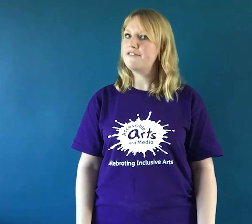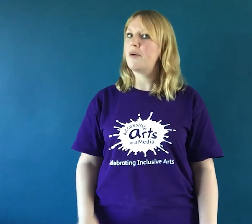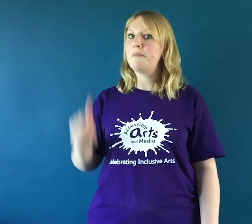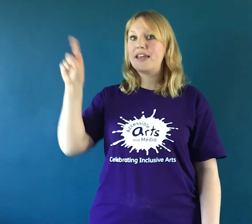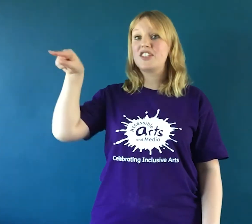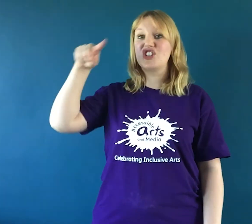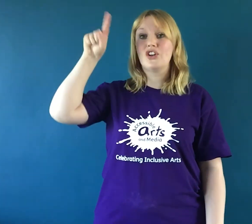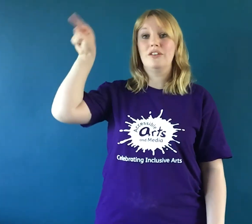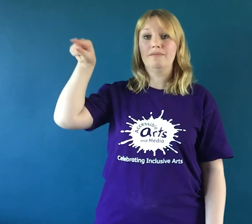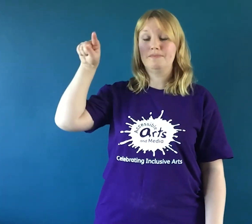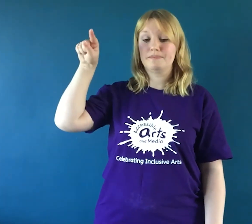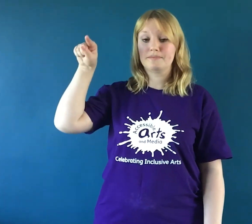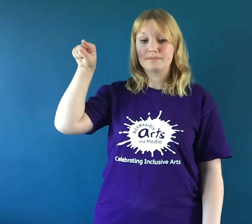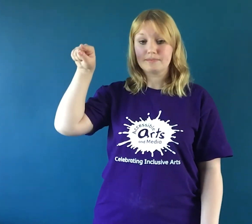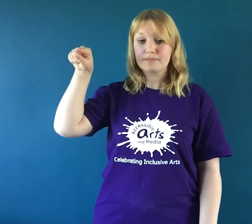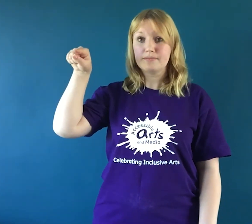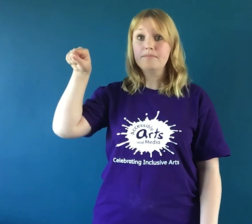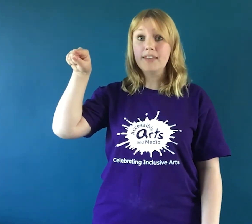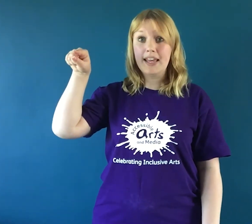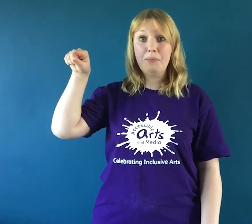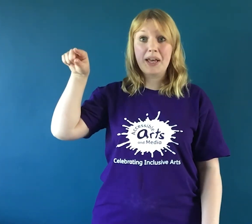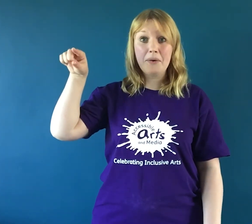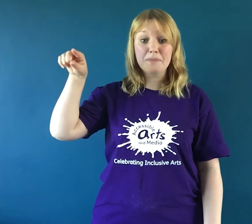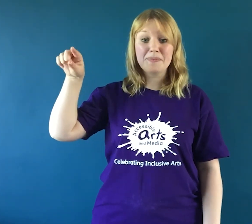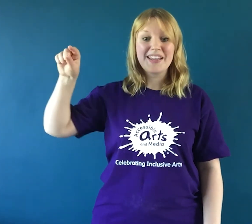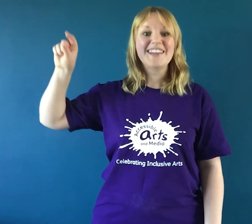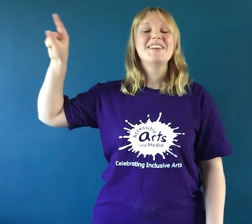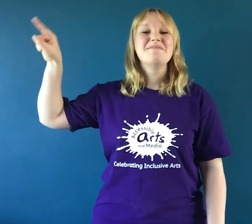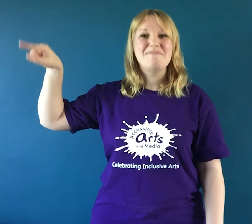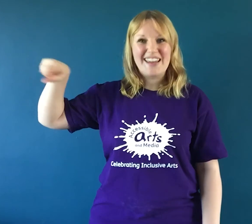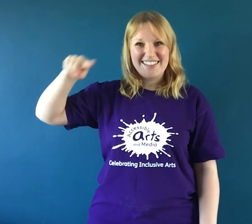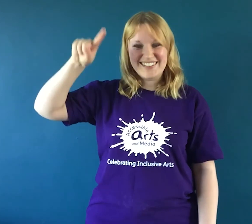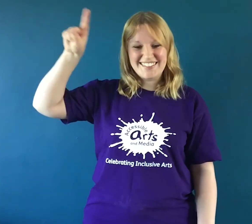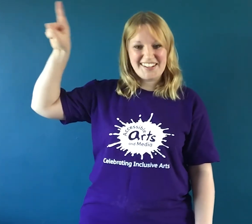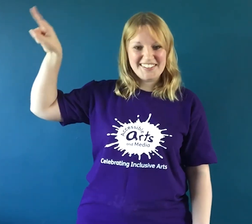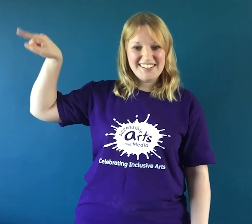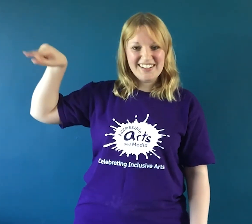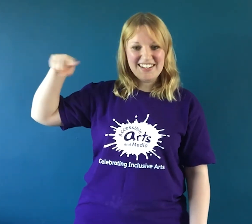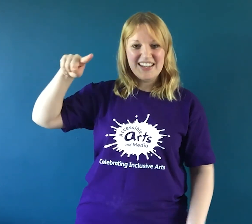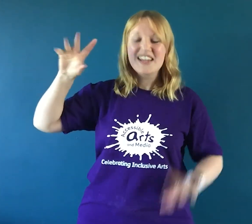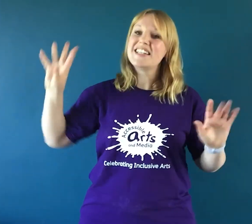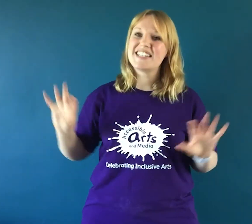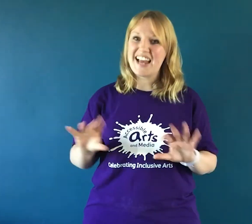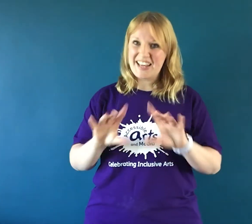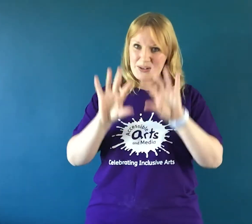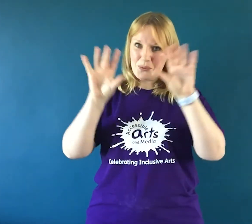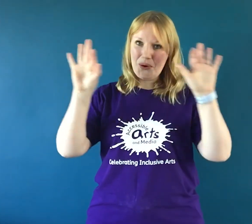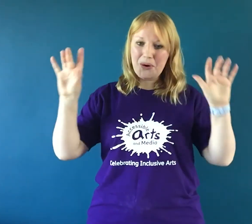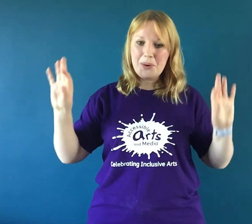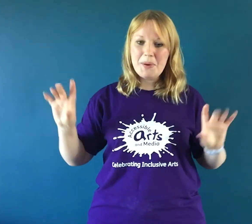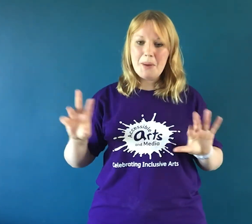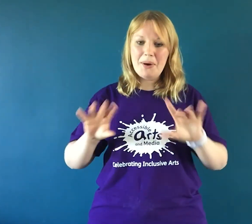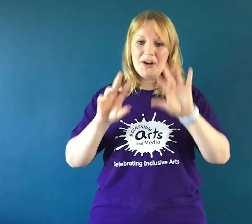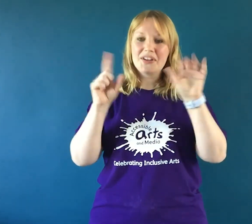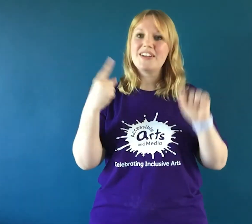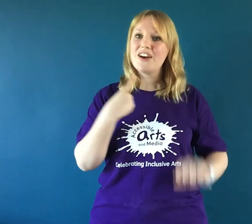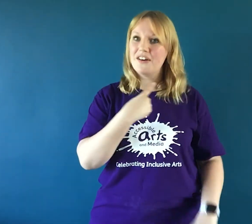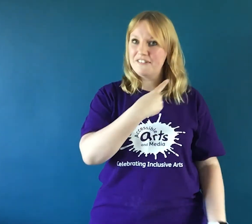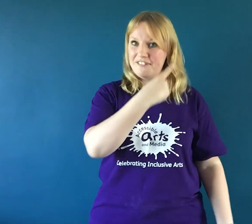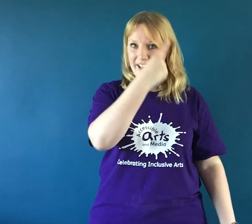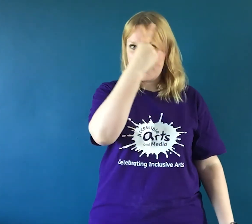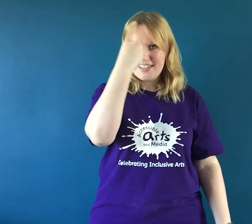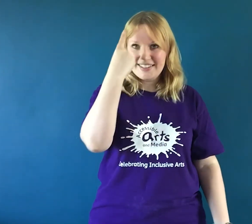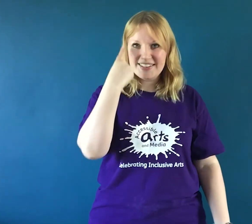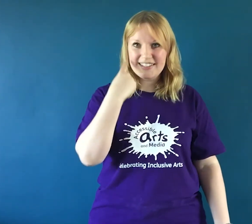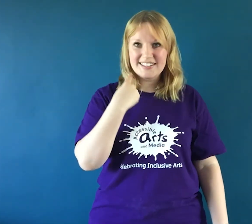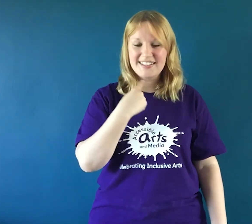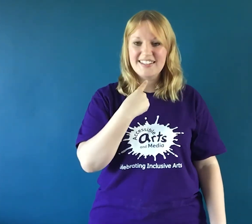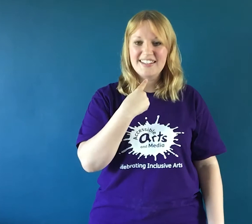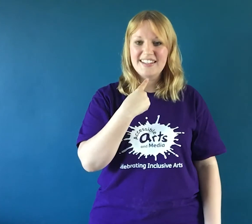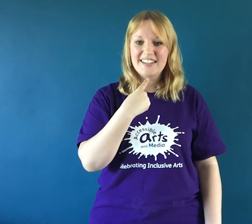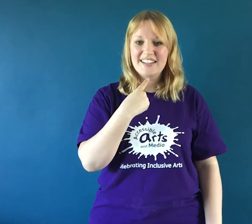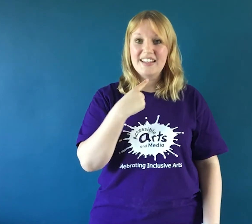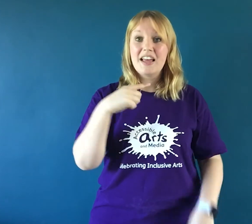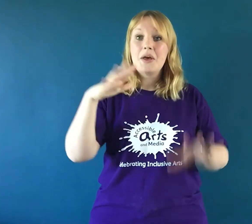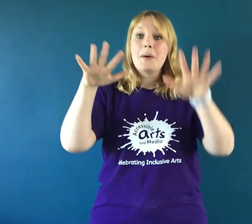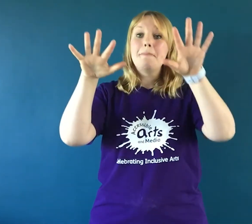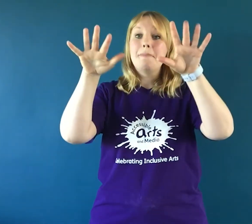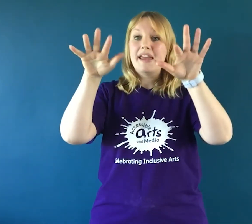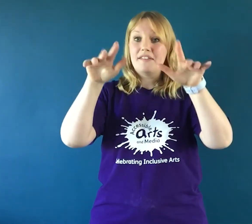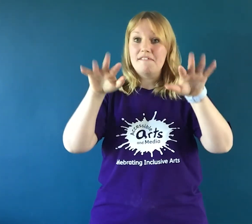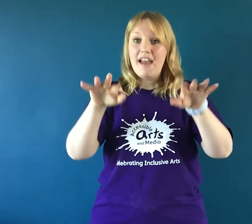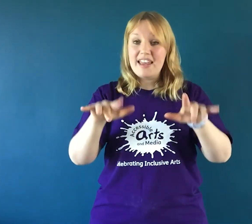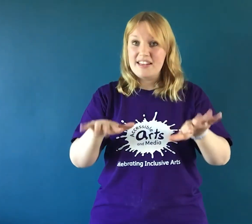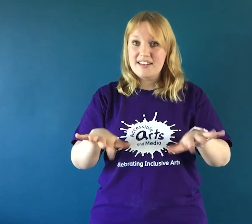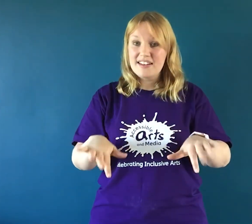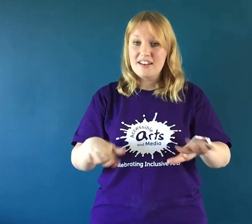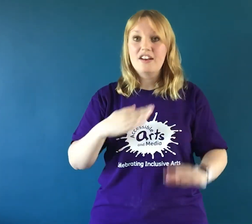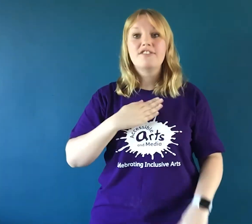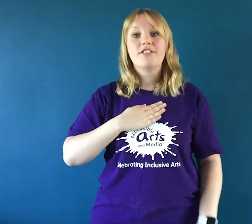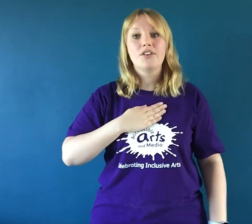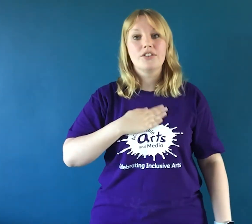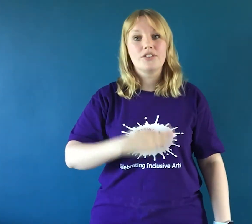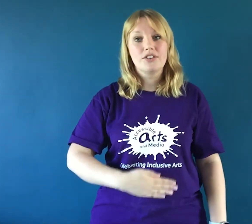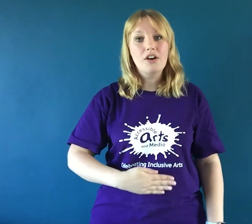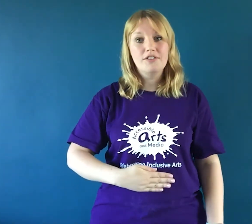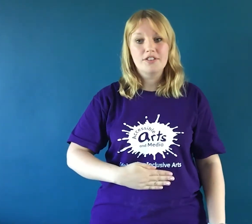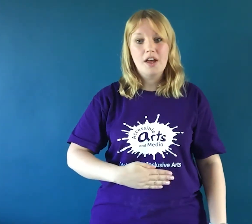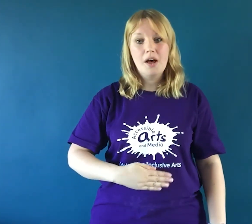from may the sun? Here we go. May the sun shine warm upon your face. May the rain fall soft